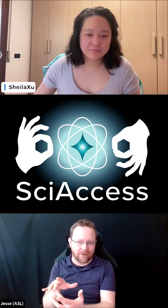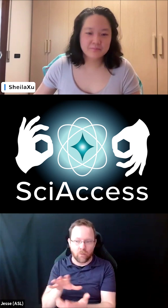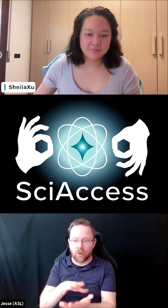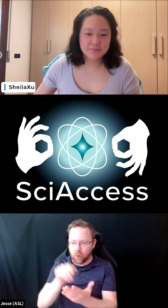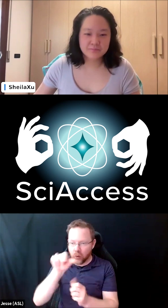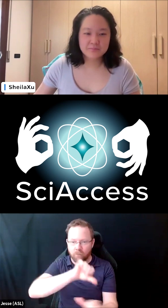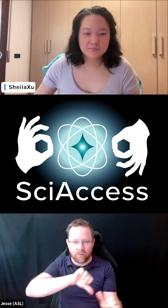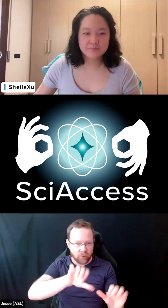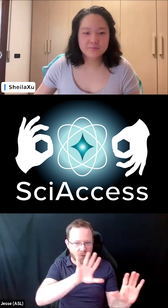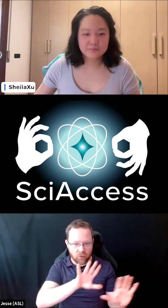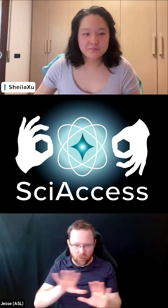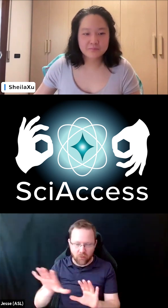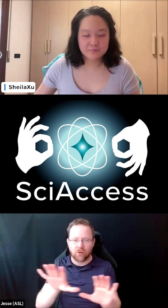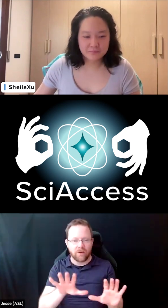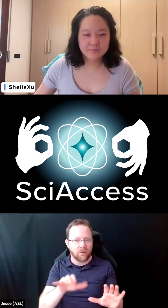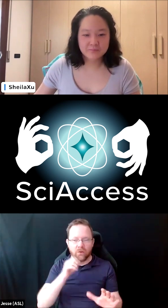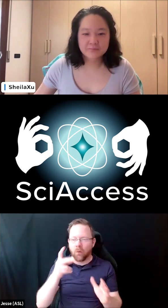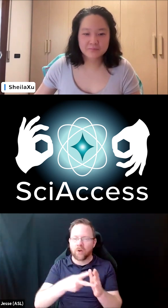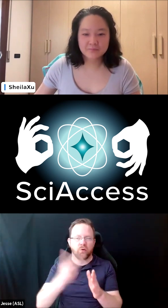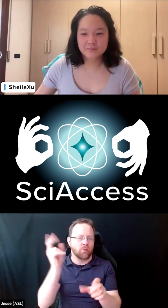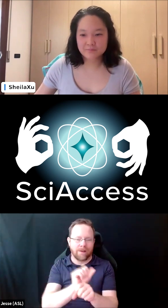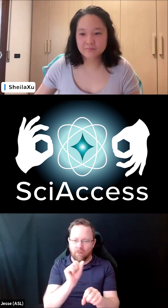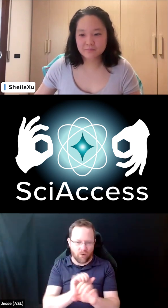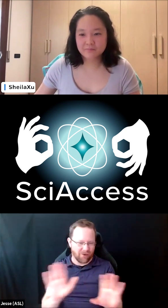If someone has done an experiment we all need to know about it.